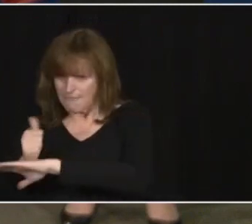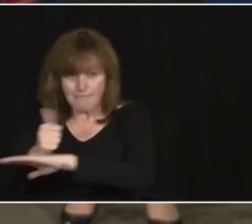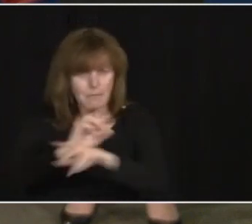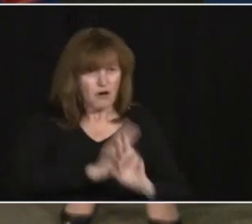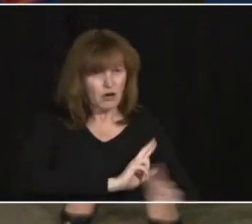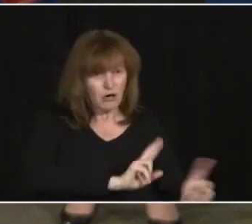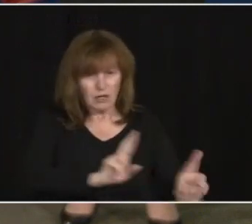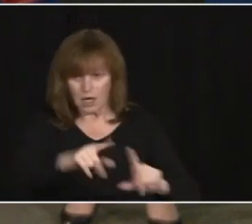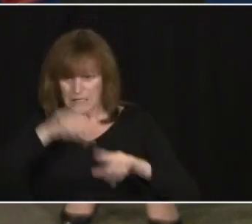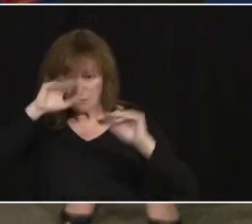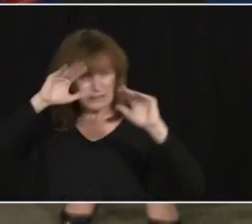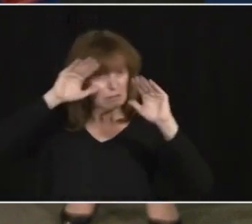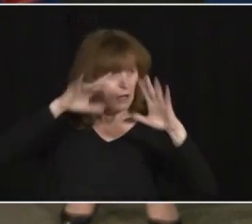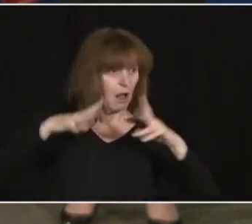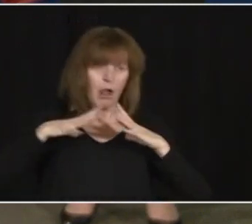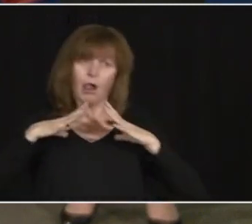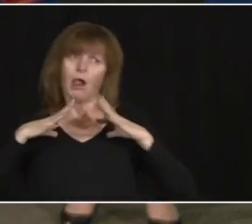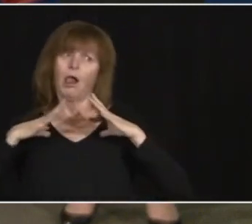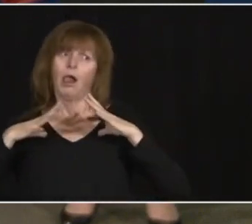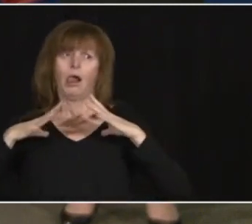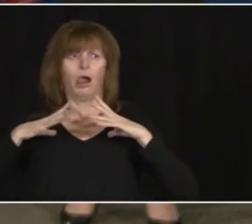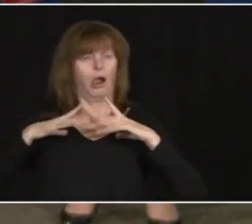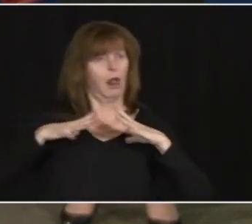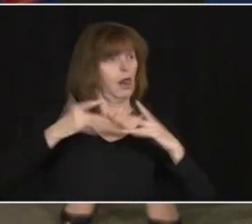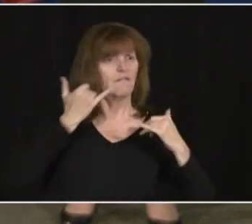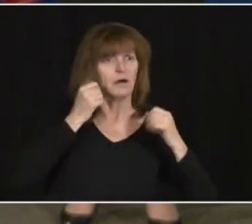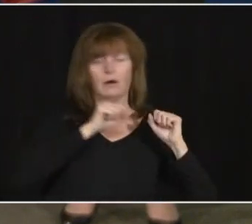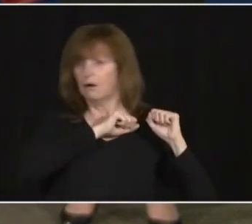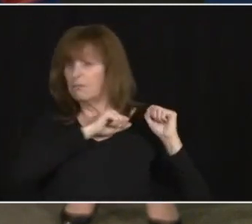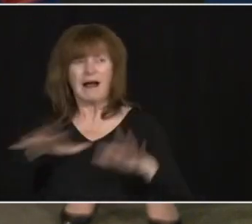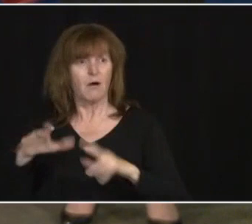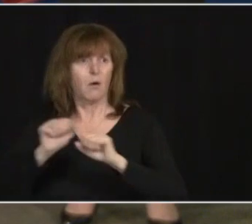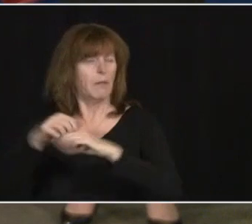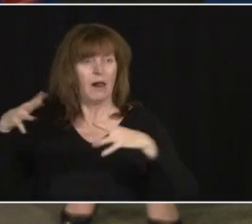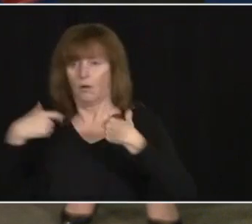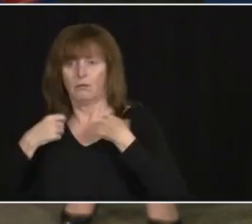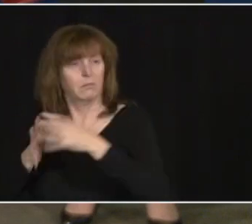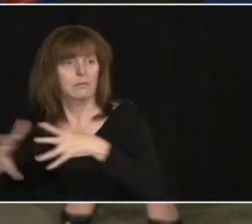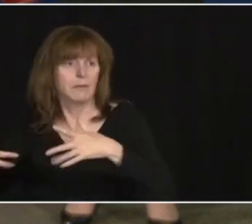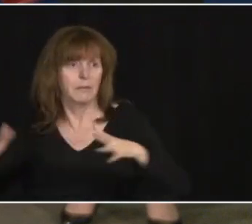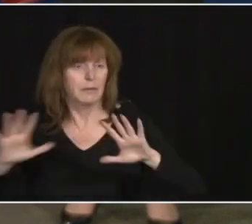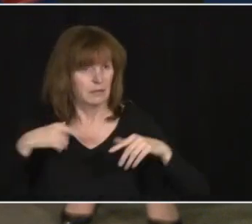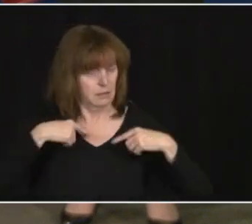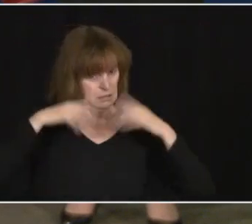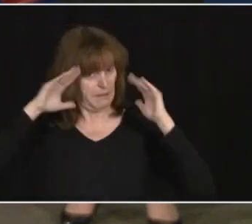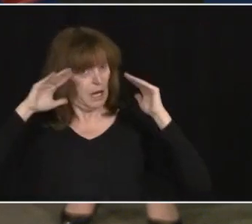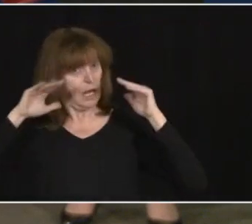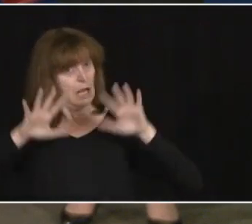our resources ready for an increase of accuse care patience. And ICU patients.